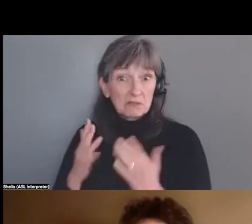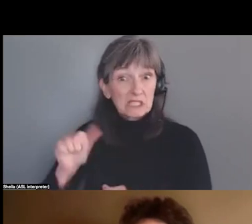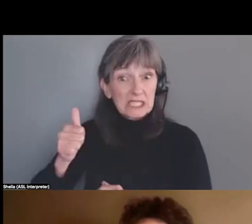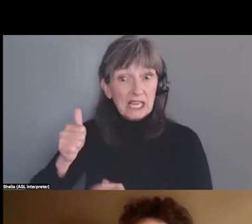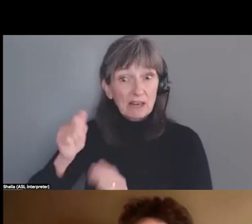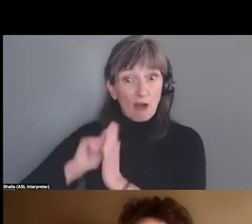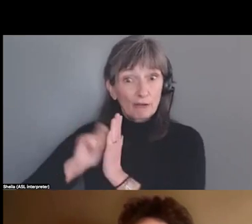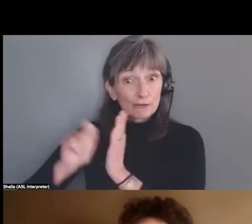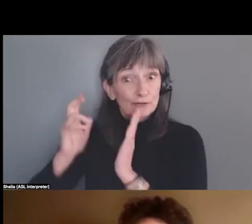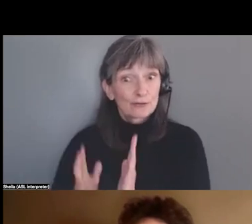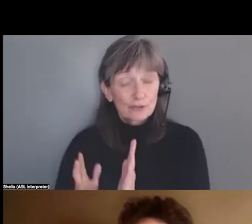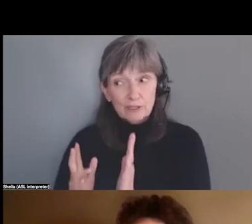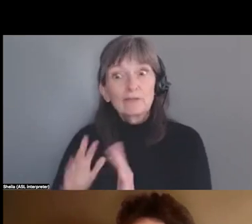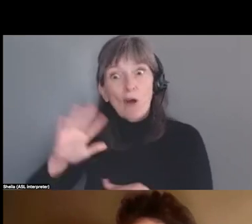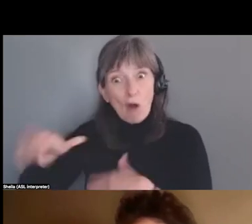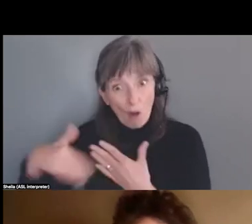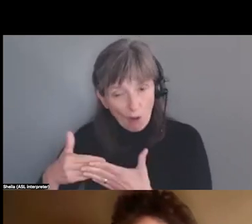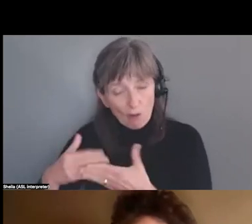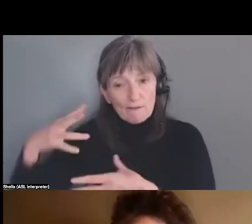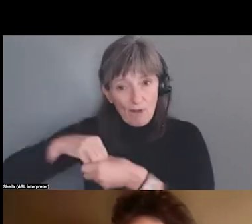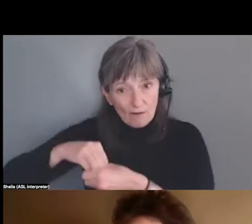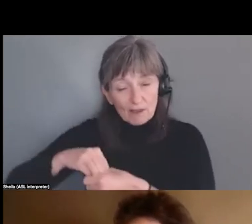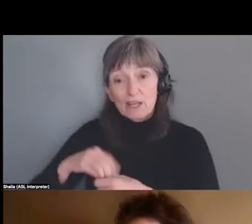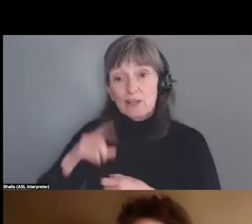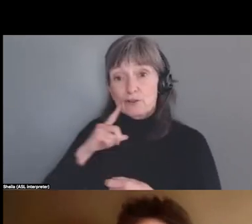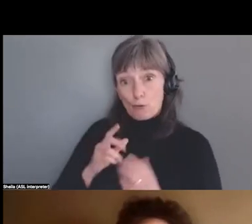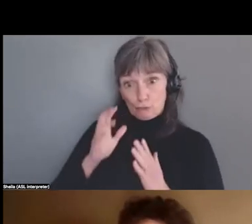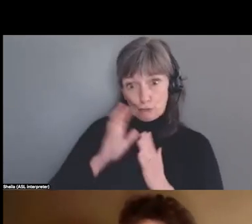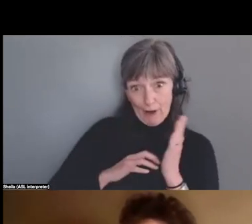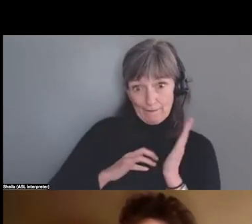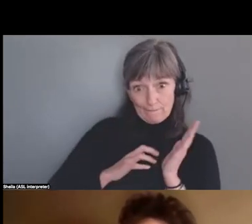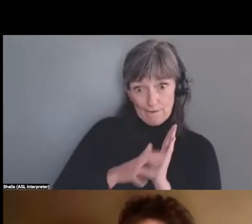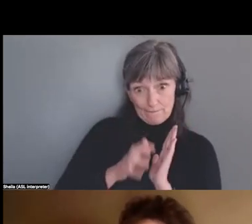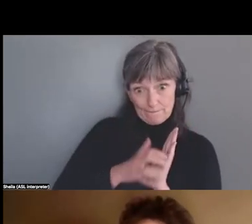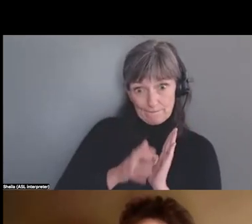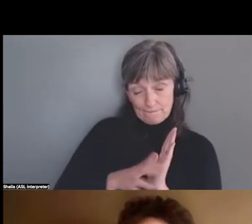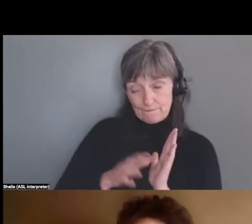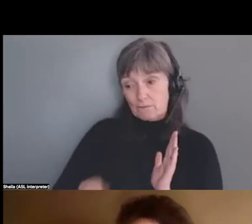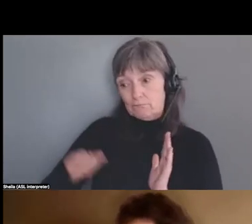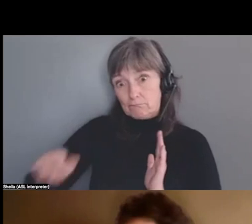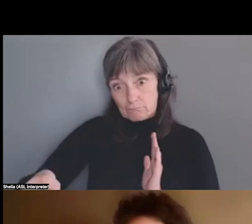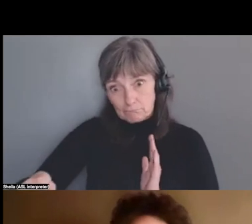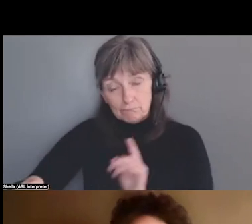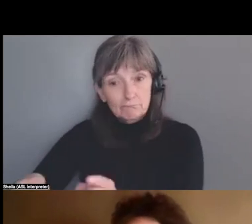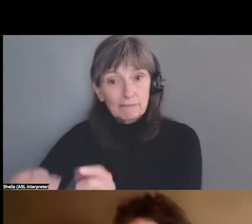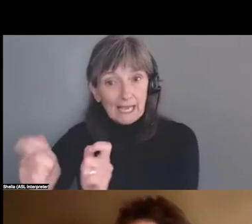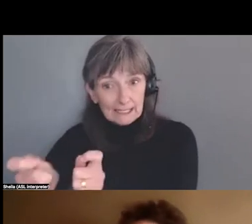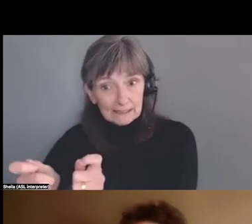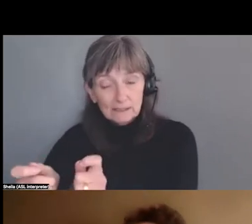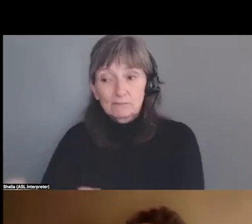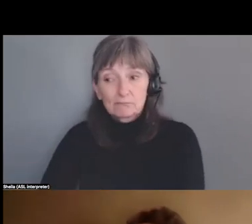editing means the next group takes over and makes it their own. Add to it, changing it,